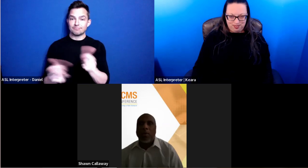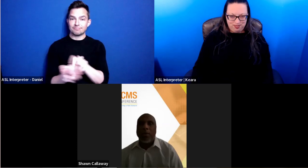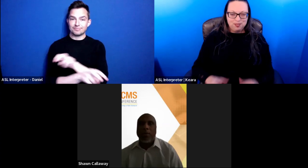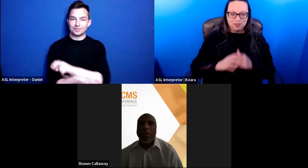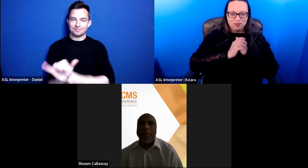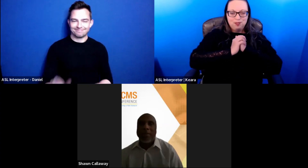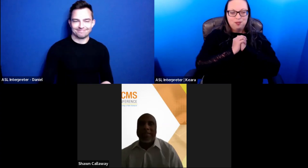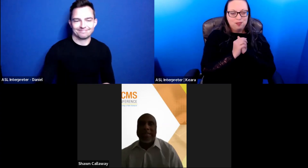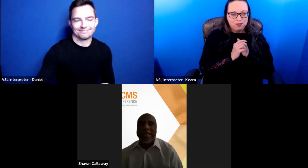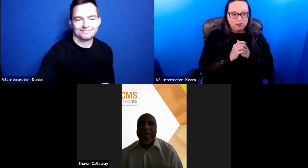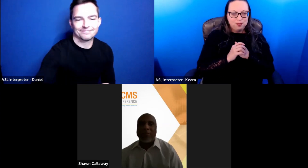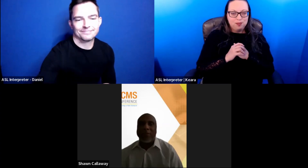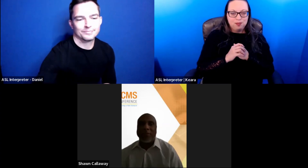Shawn Callaway: will be good? If